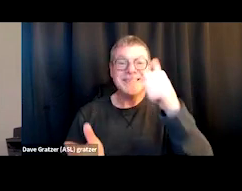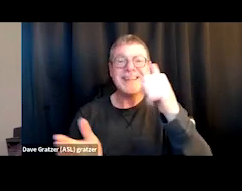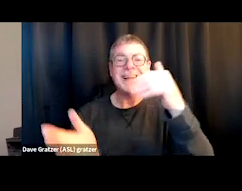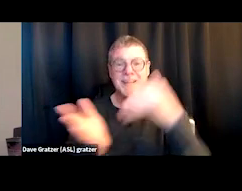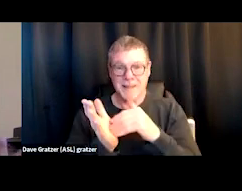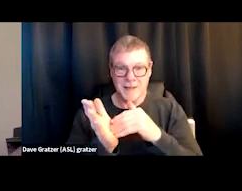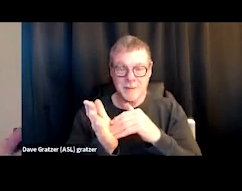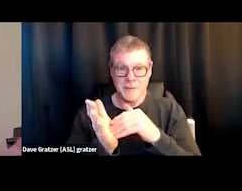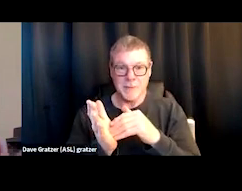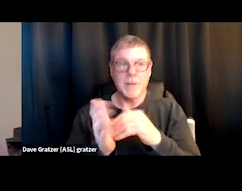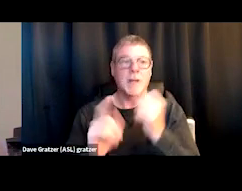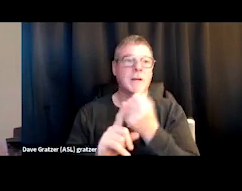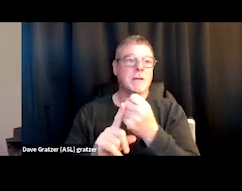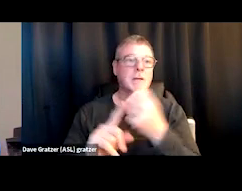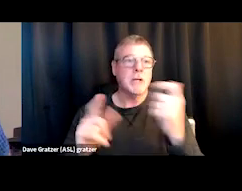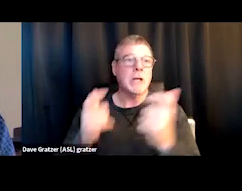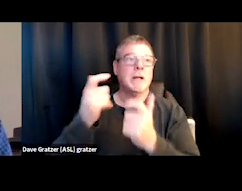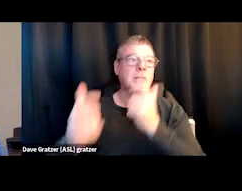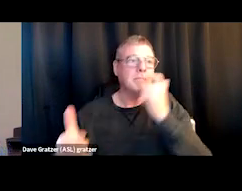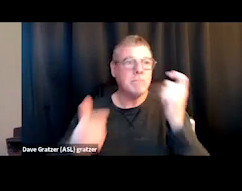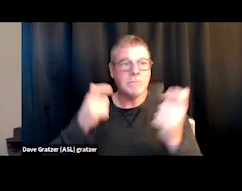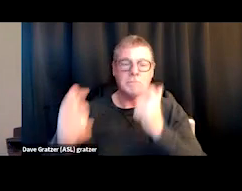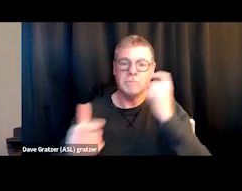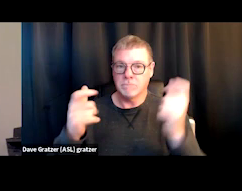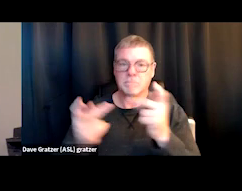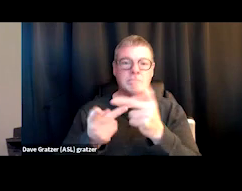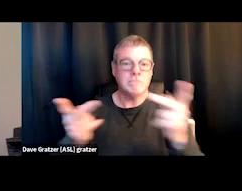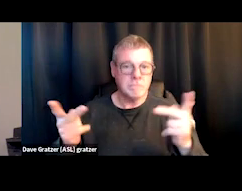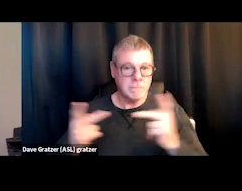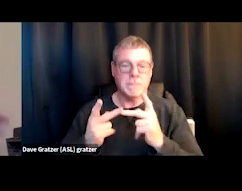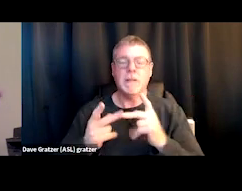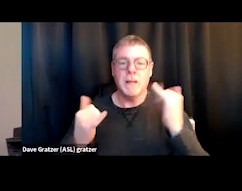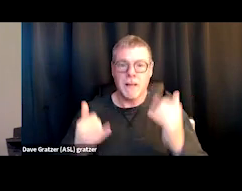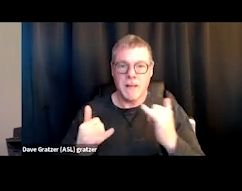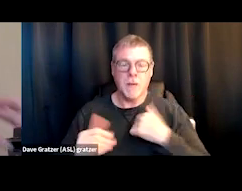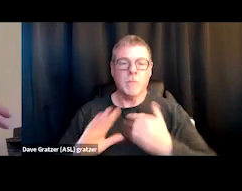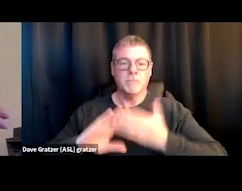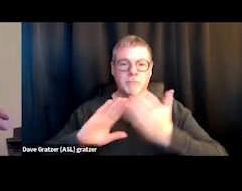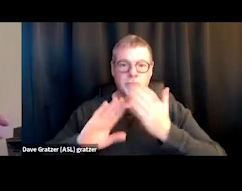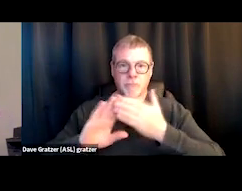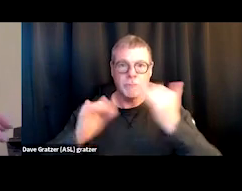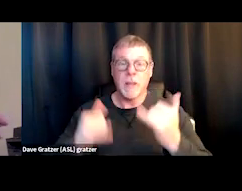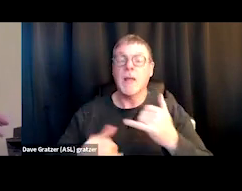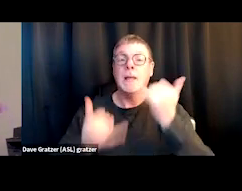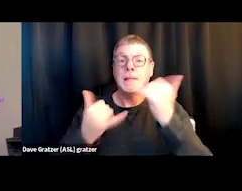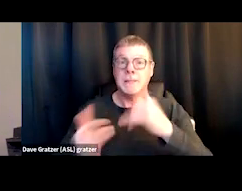and opened up this large navigation center that we occupy now. We still have the medical respite center